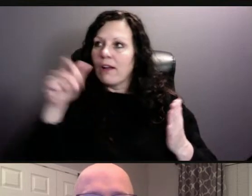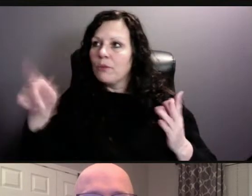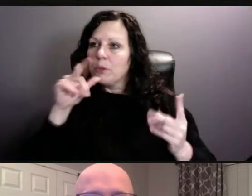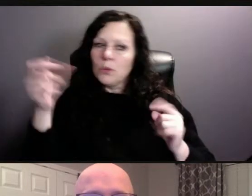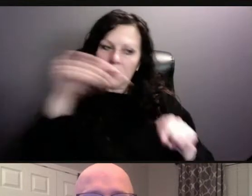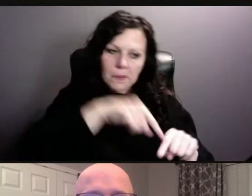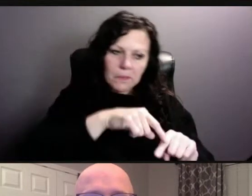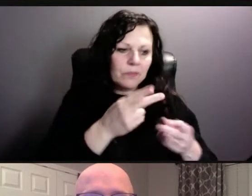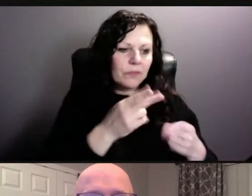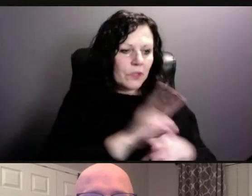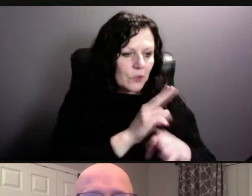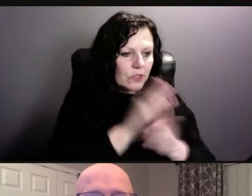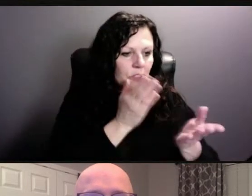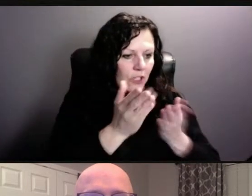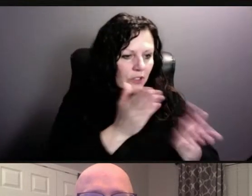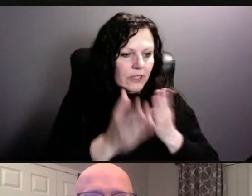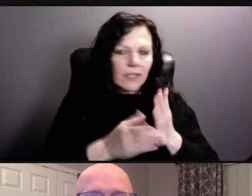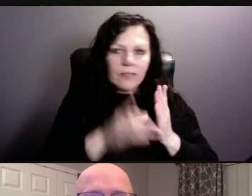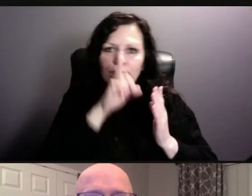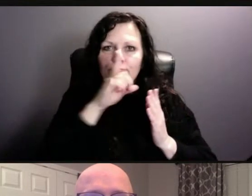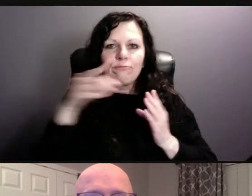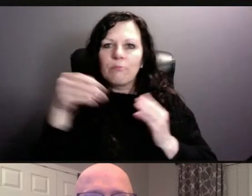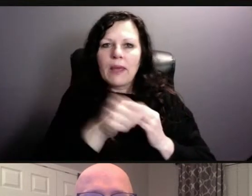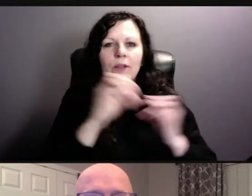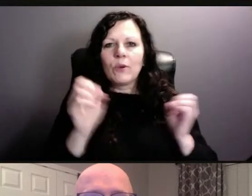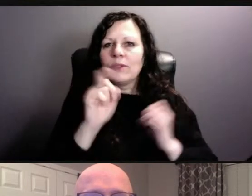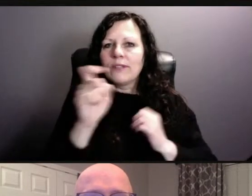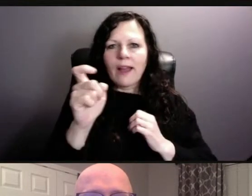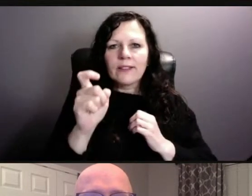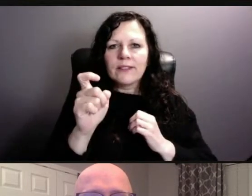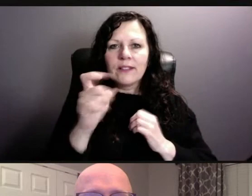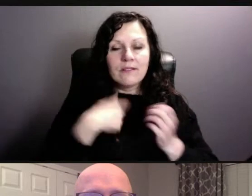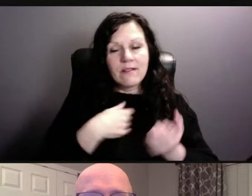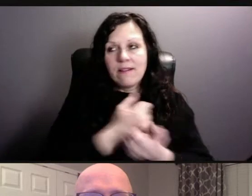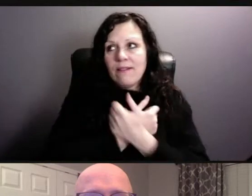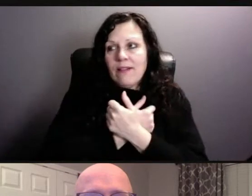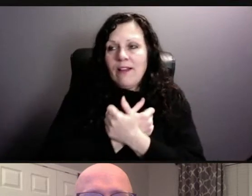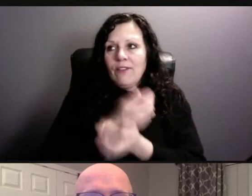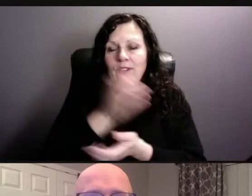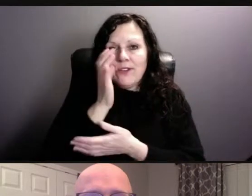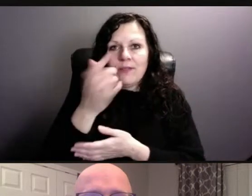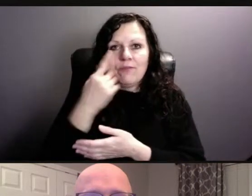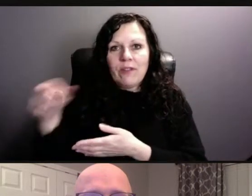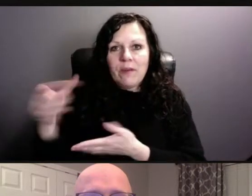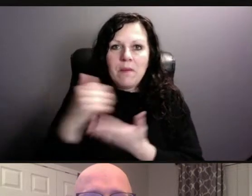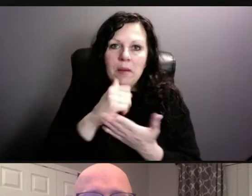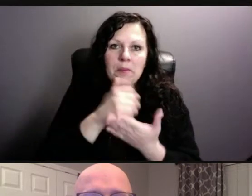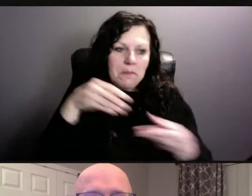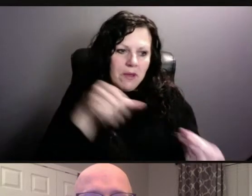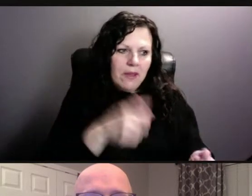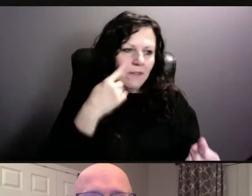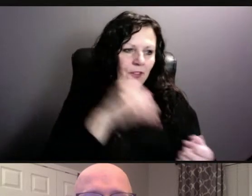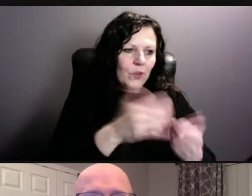WOULD LIKE IT BECAUSE I LOVE THE IDEA OF PEOPLE WHO ARE